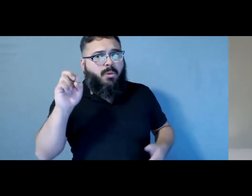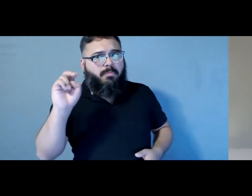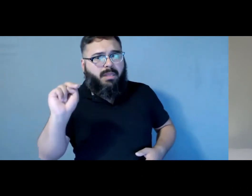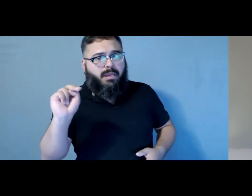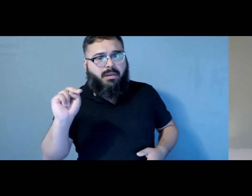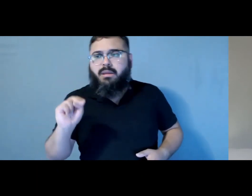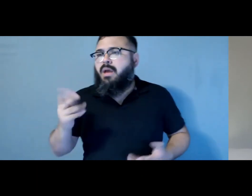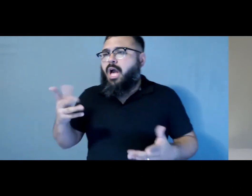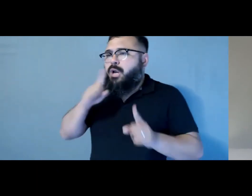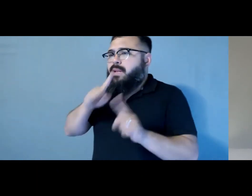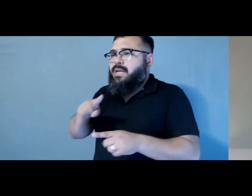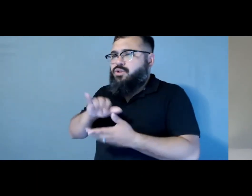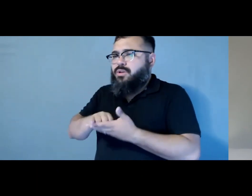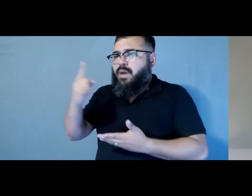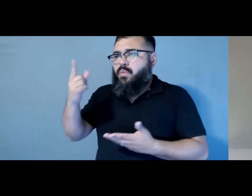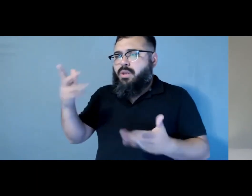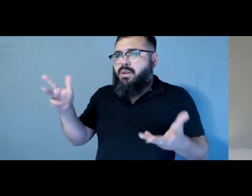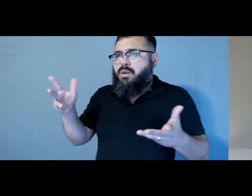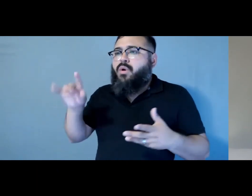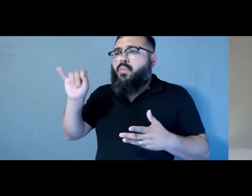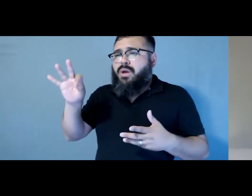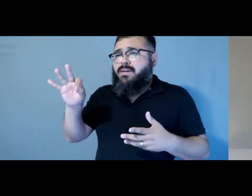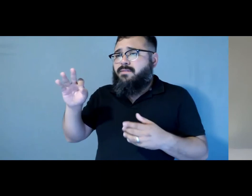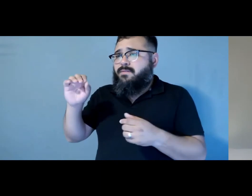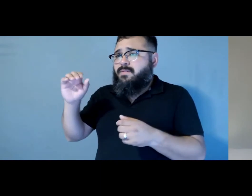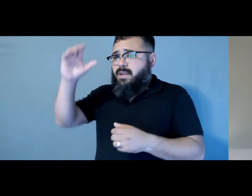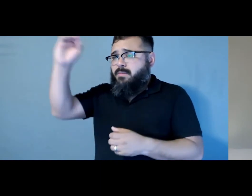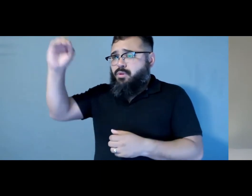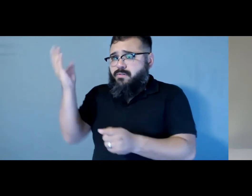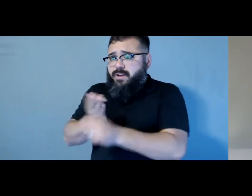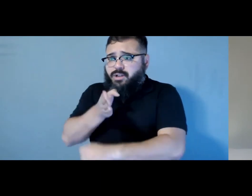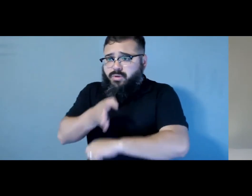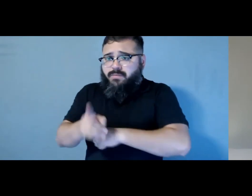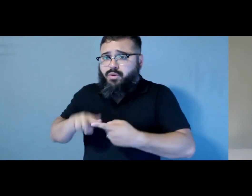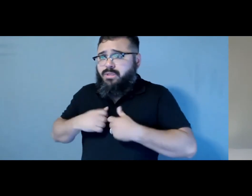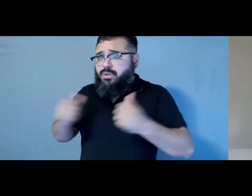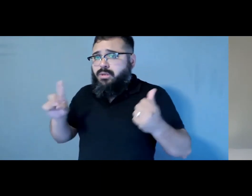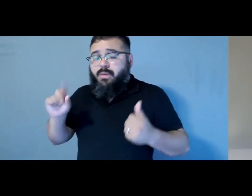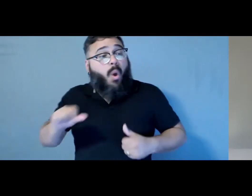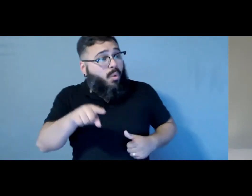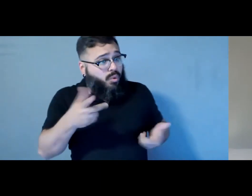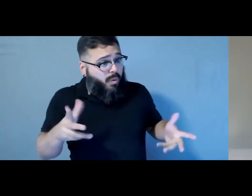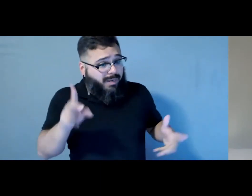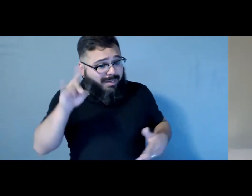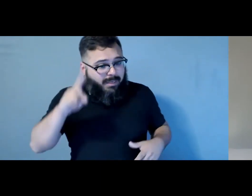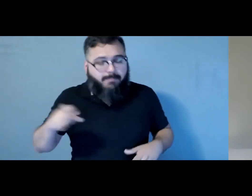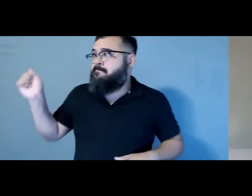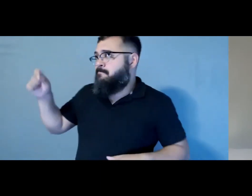Okay, I already answered that one. What if an employer fires you after you disclosed a disability? [Edie] You have answered that. Yeah. - [Edie] Okay, thank you.